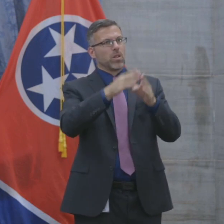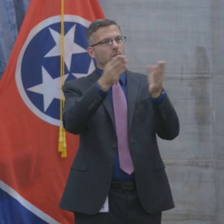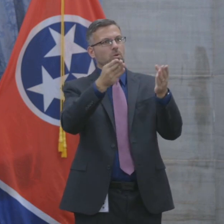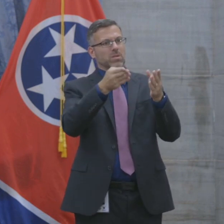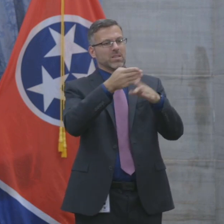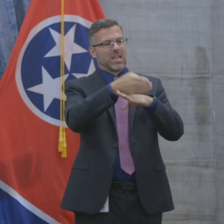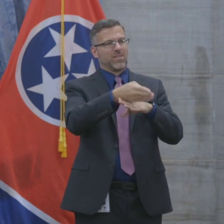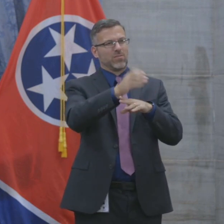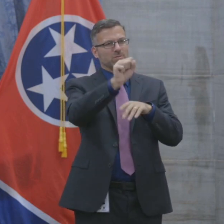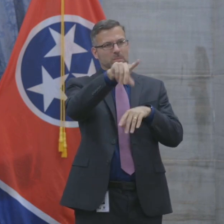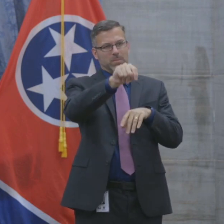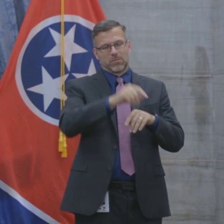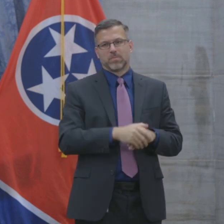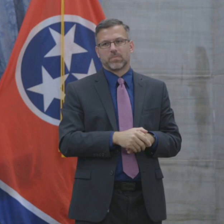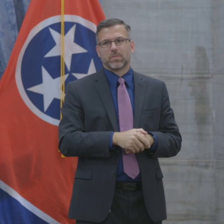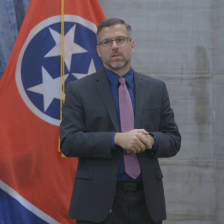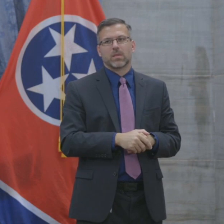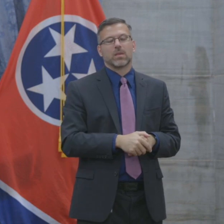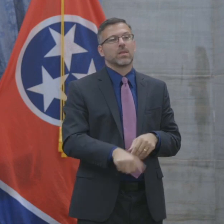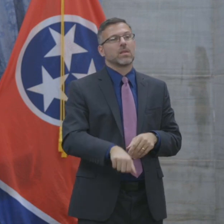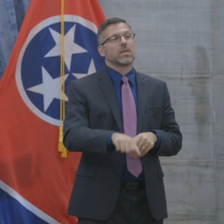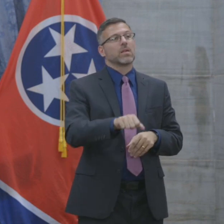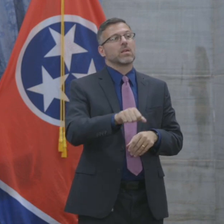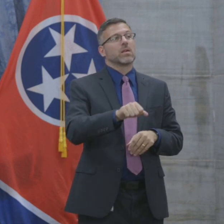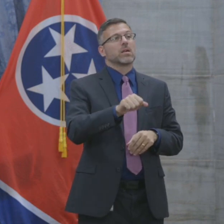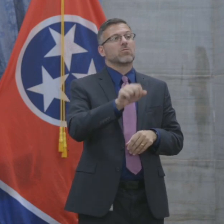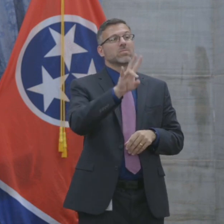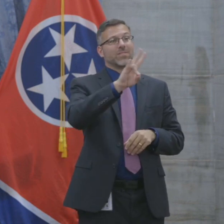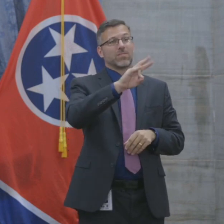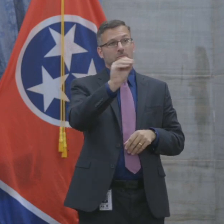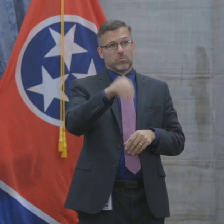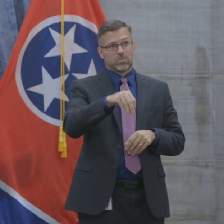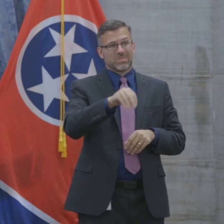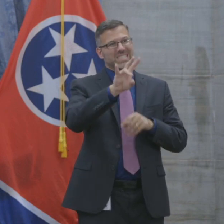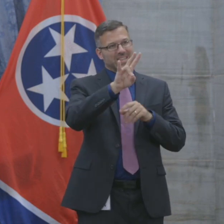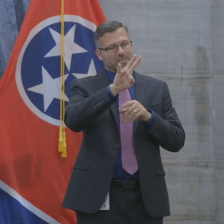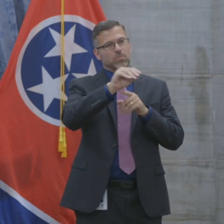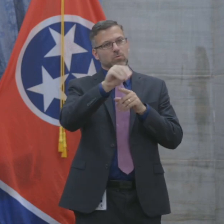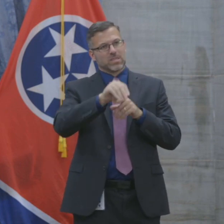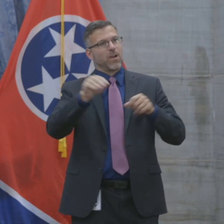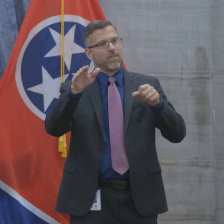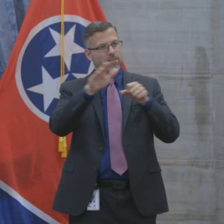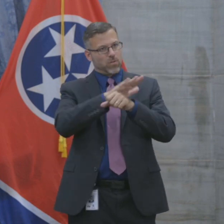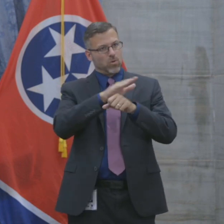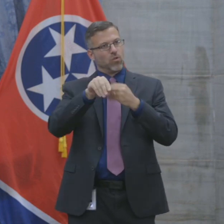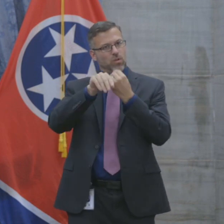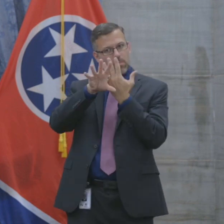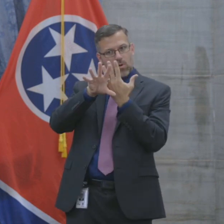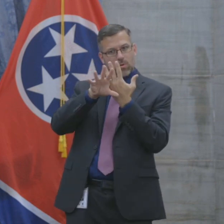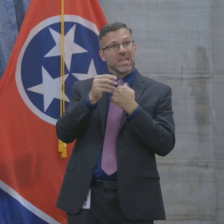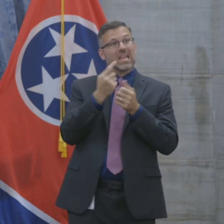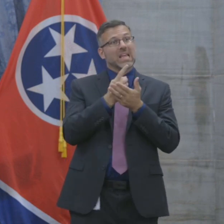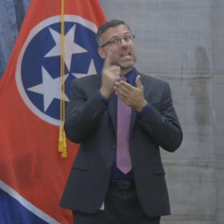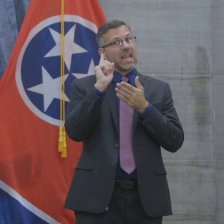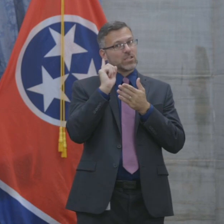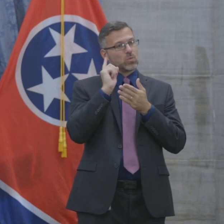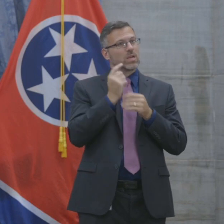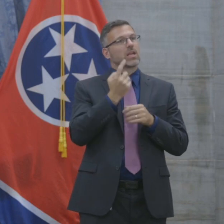on behalf of the people that you serve. Commissioner Schwinn, why don't you step up and give us a report on return to school,